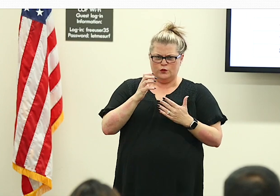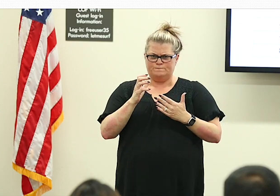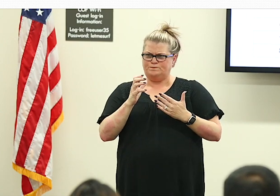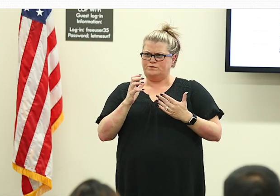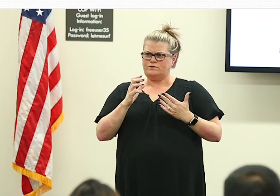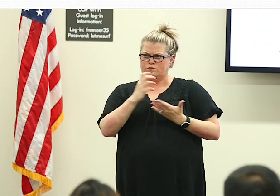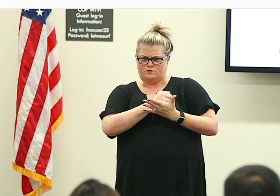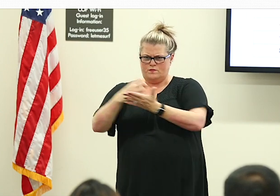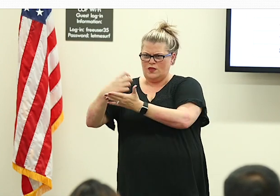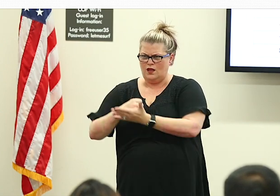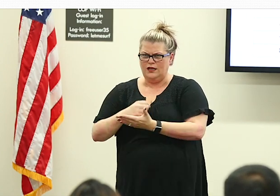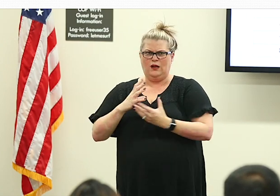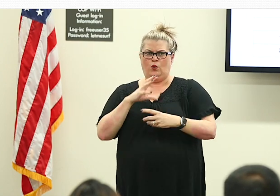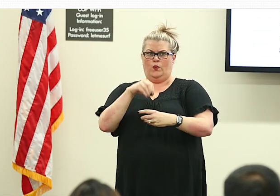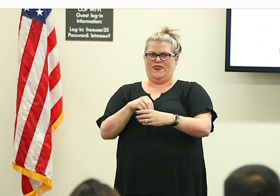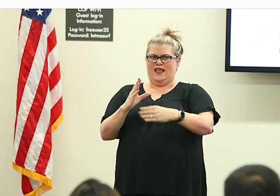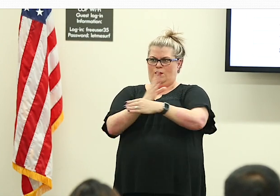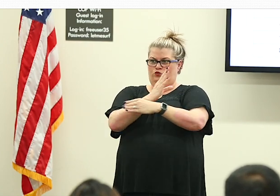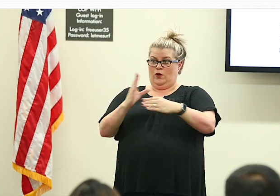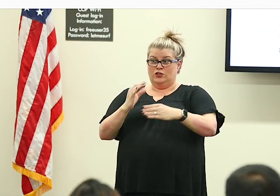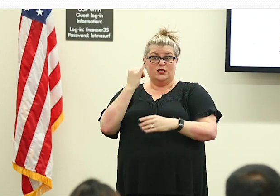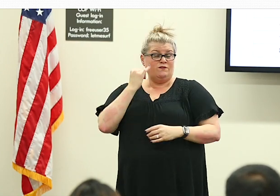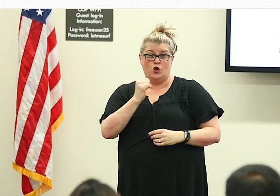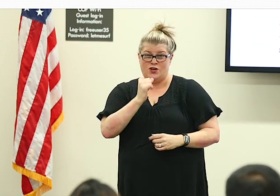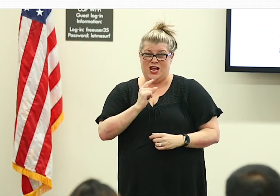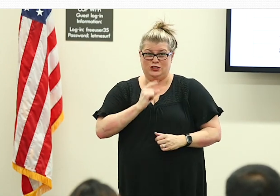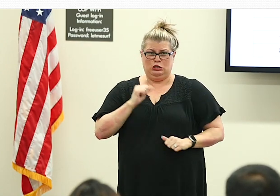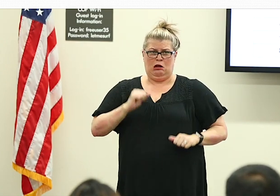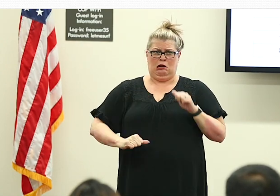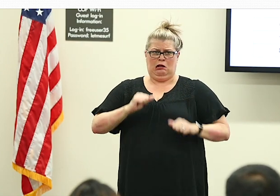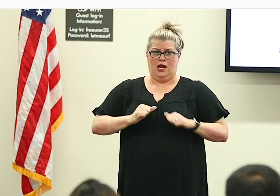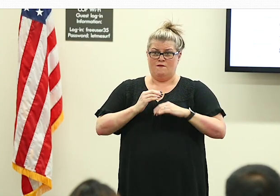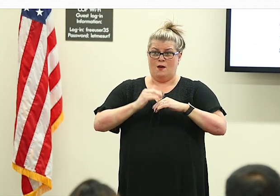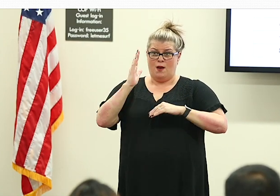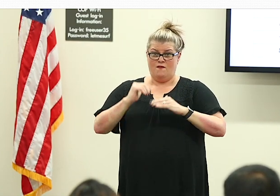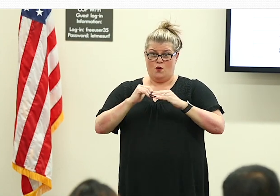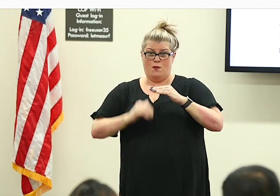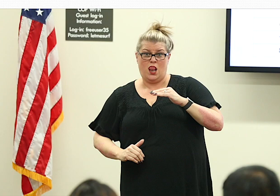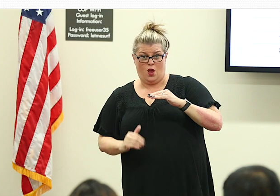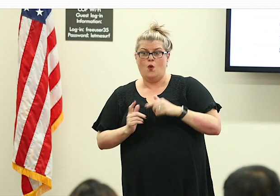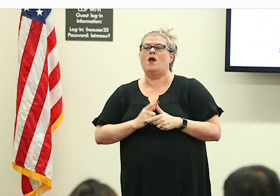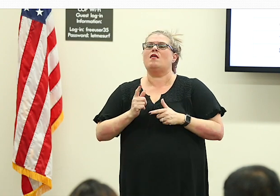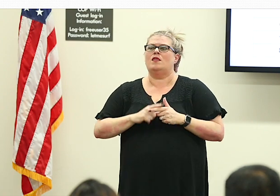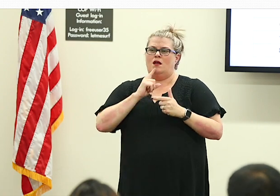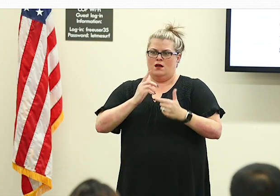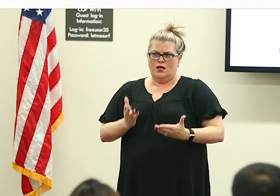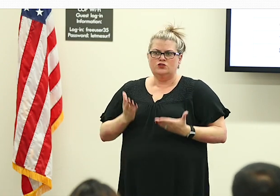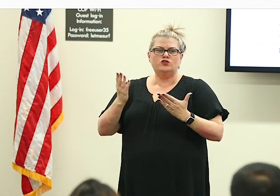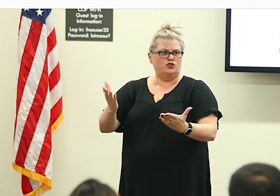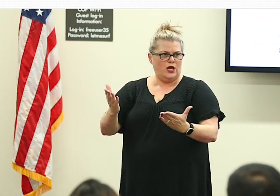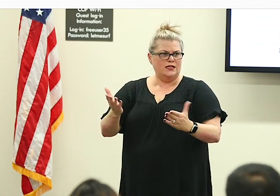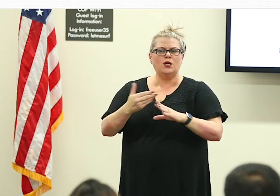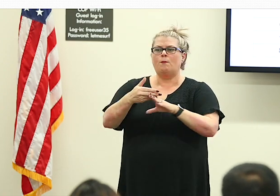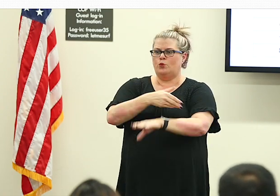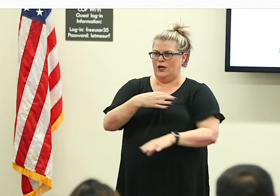If you're not sure whether you're above or below, I really do suggest you go ahead and submit a pre-application anyway.